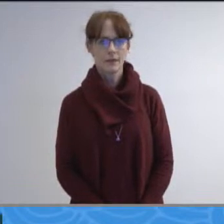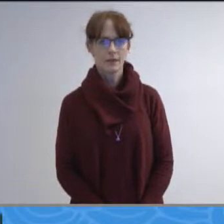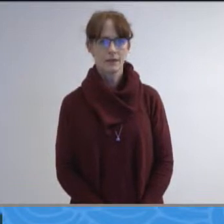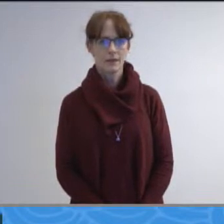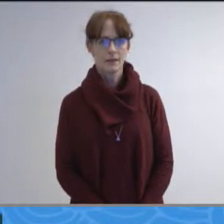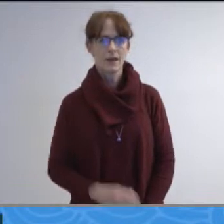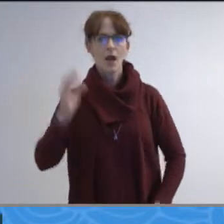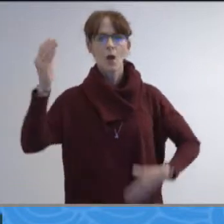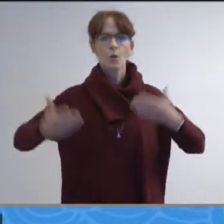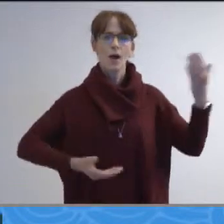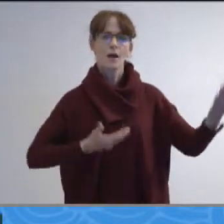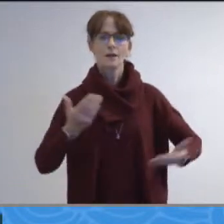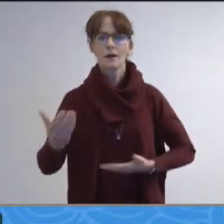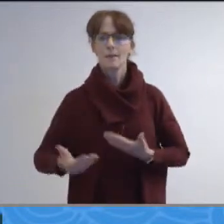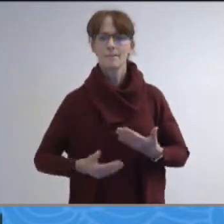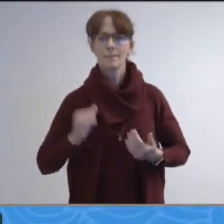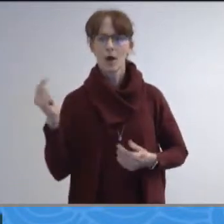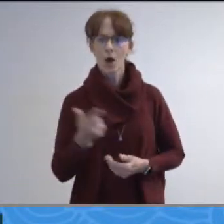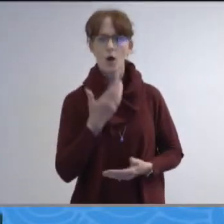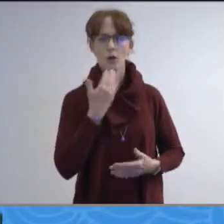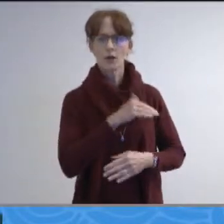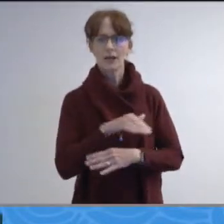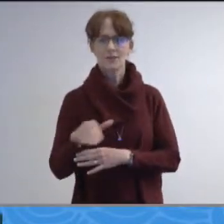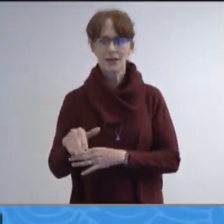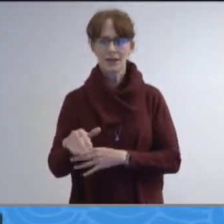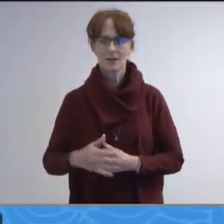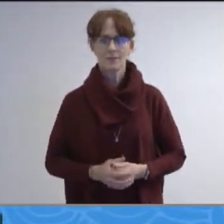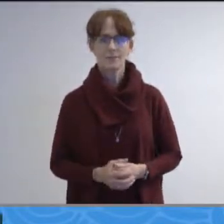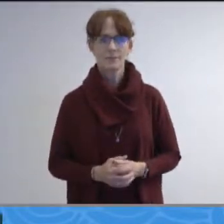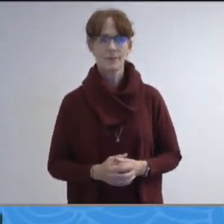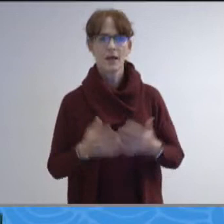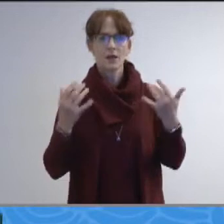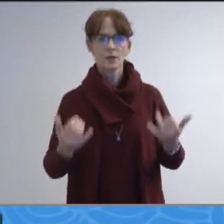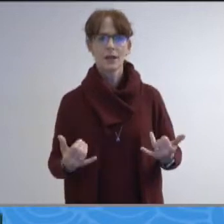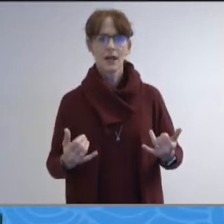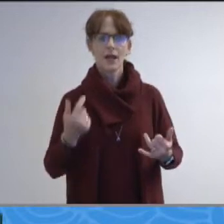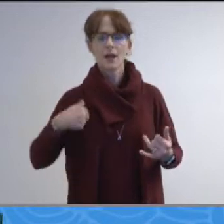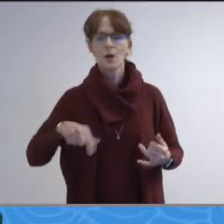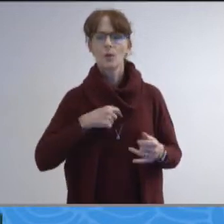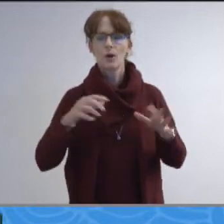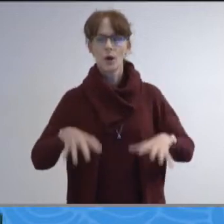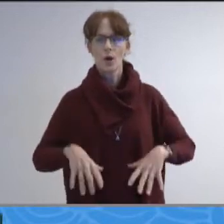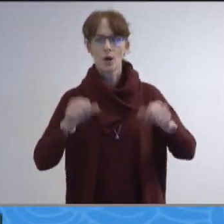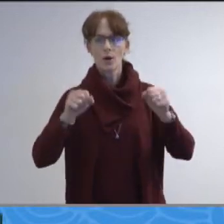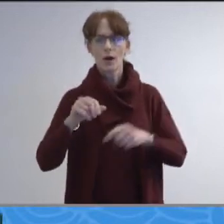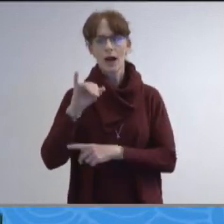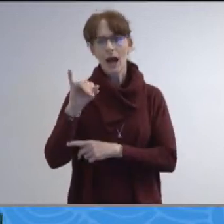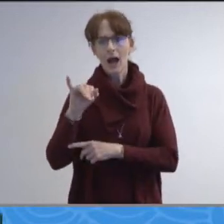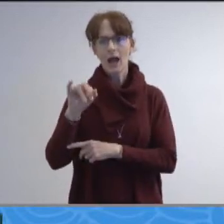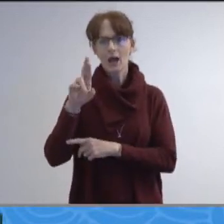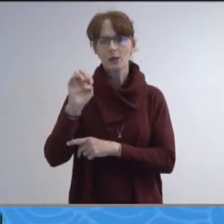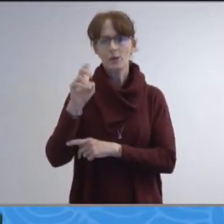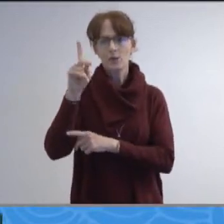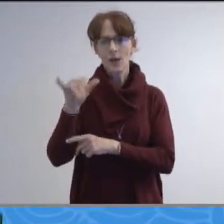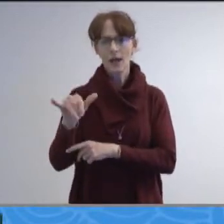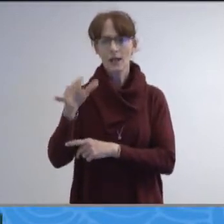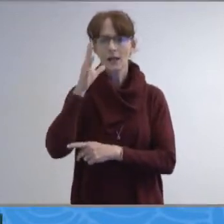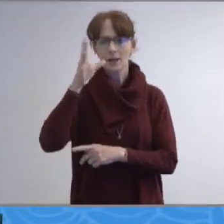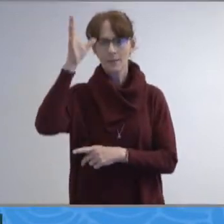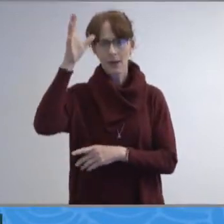Welcome everybody, good evening. And today we are hosting the i-Ready Parent Night.